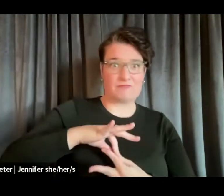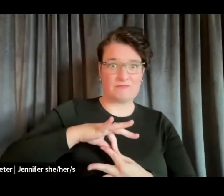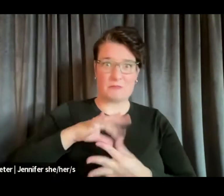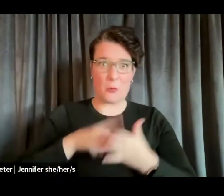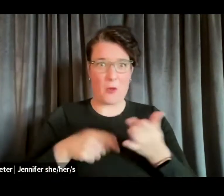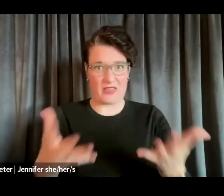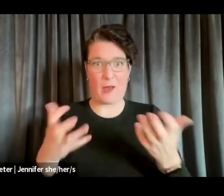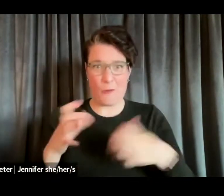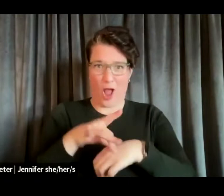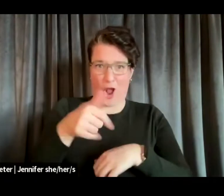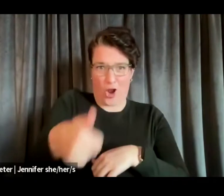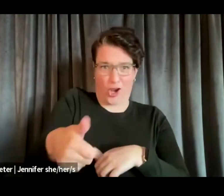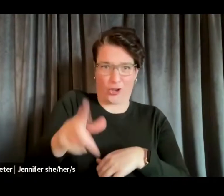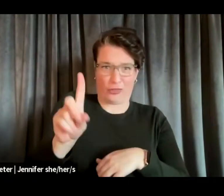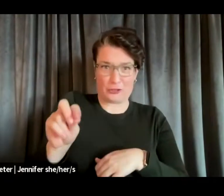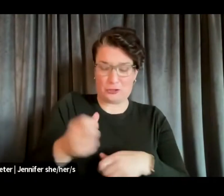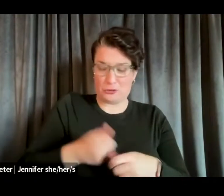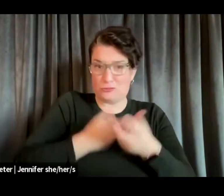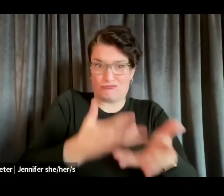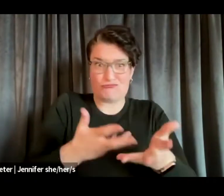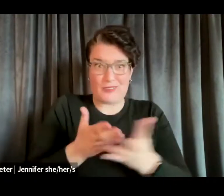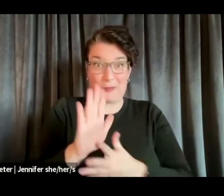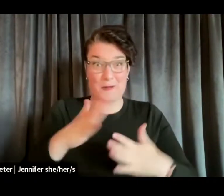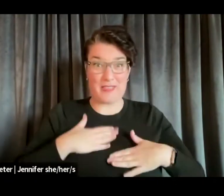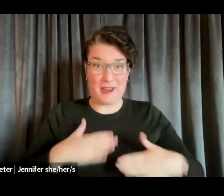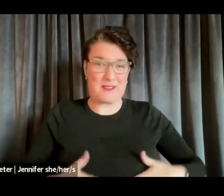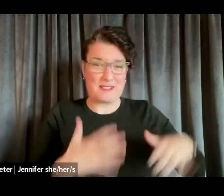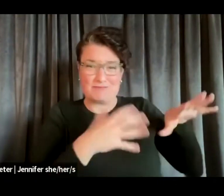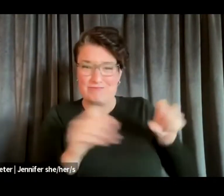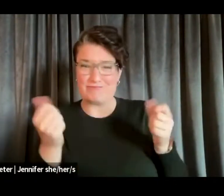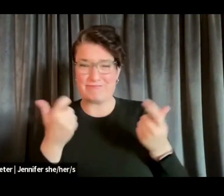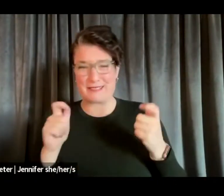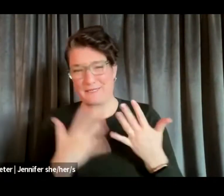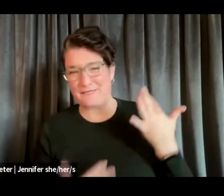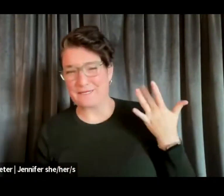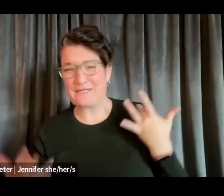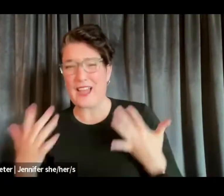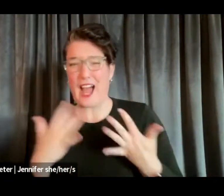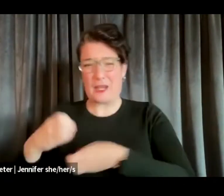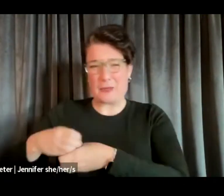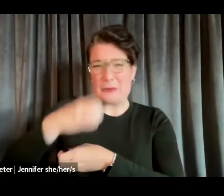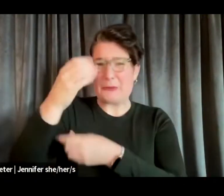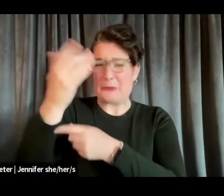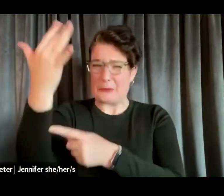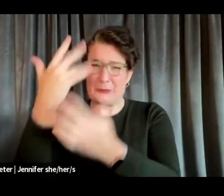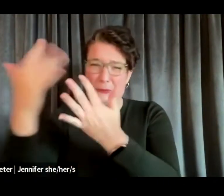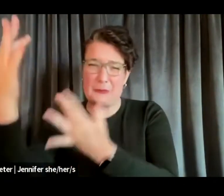Mm-hmm and then there were these big fires, torches, and I've just imagining